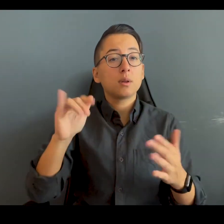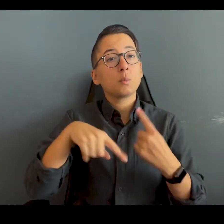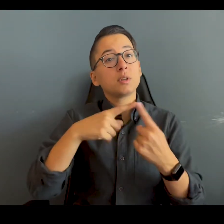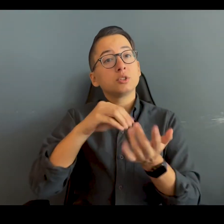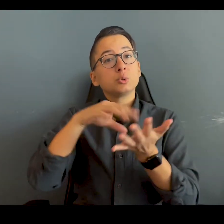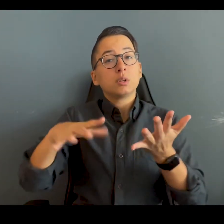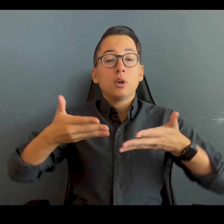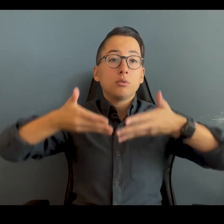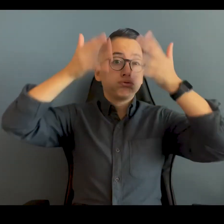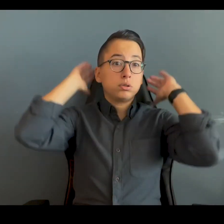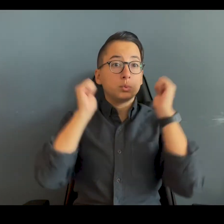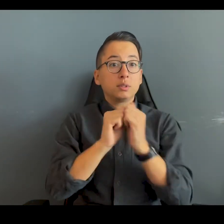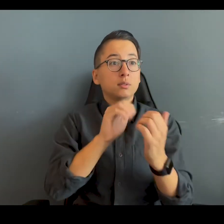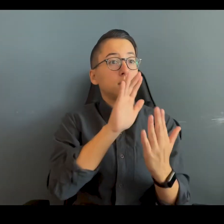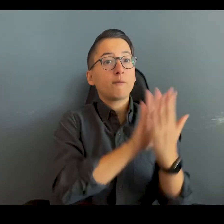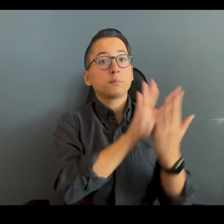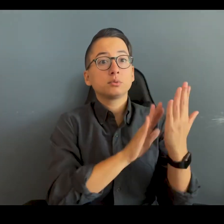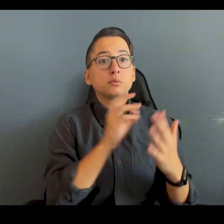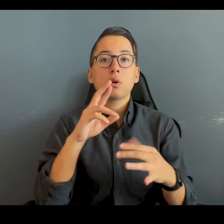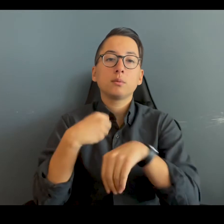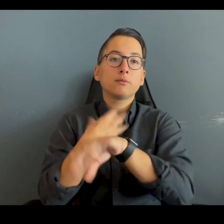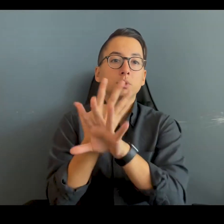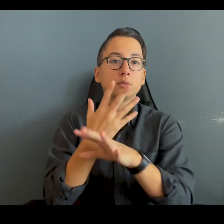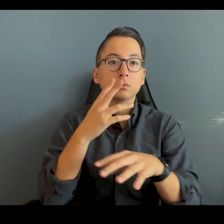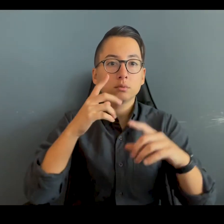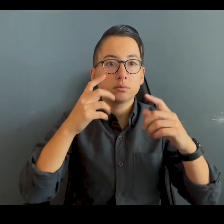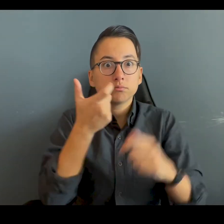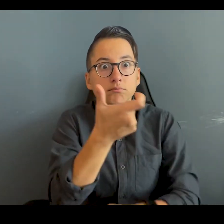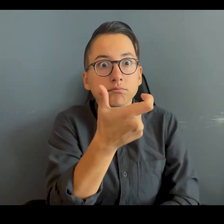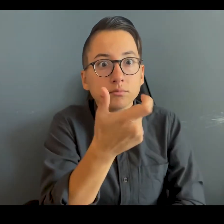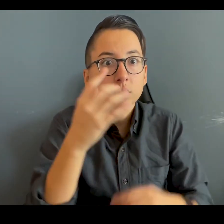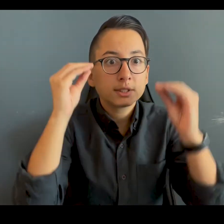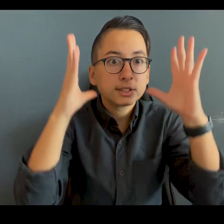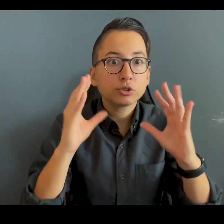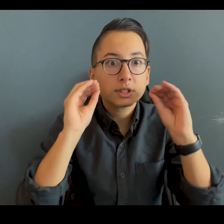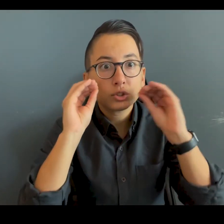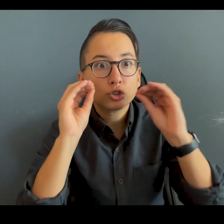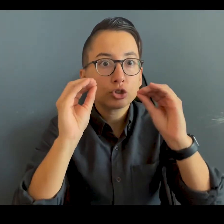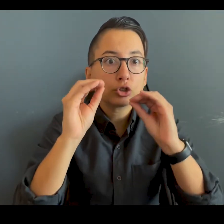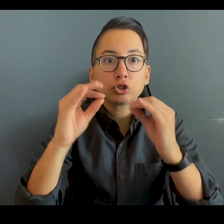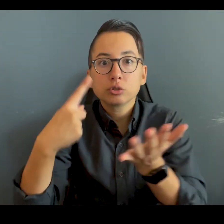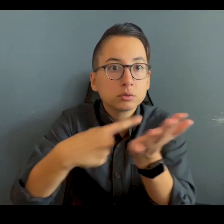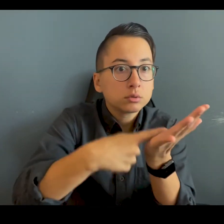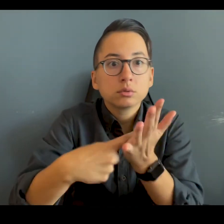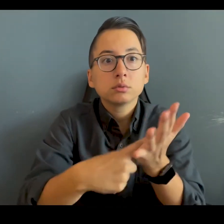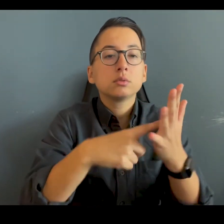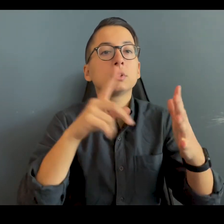online game for deaf students to play! When students are feeling overwhelmed with in-person stimulation or strained from virtual